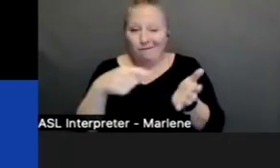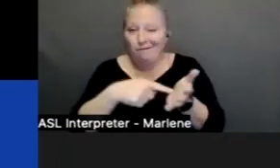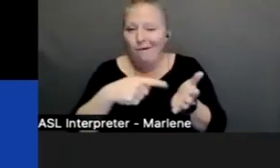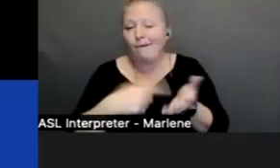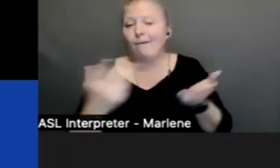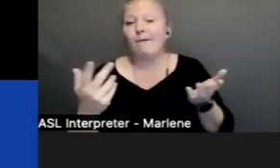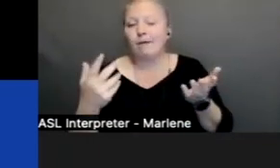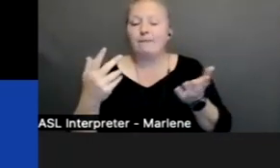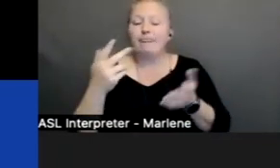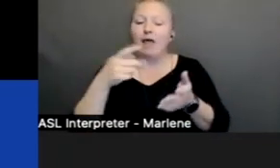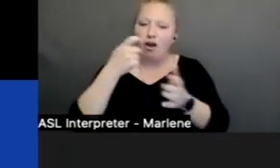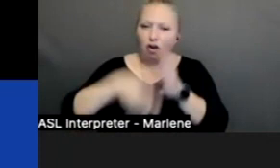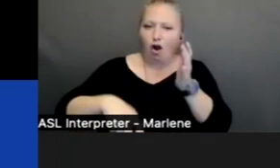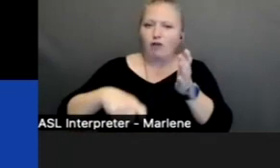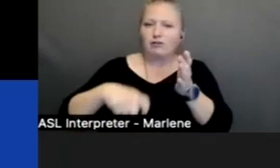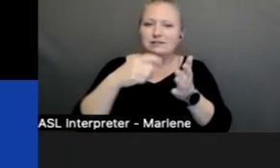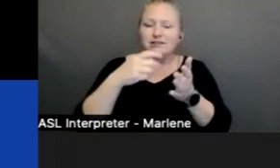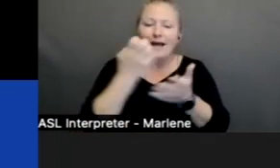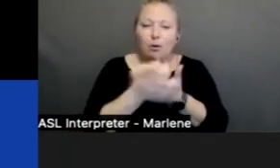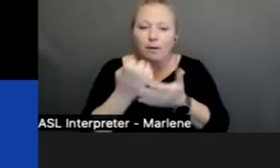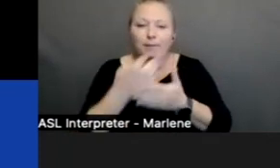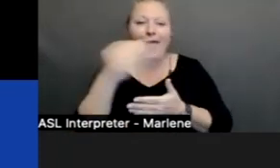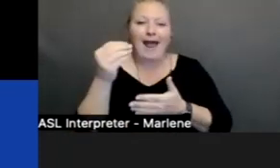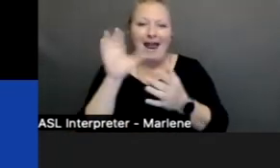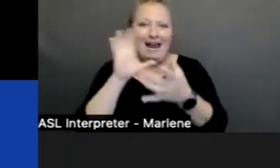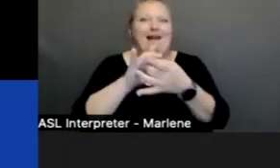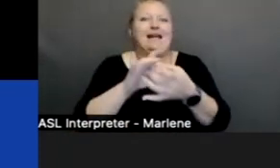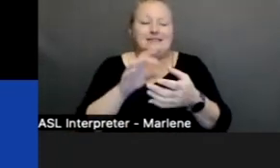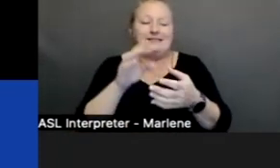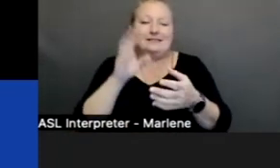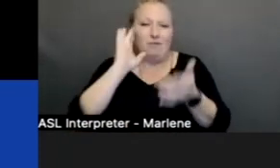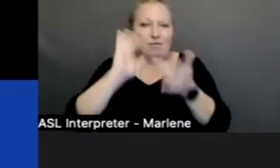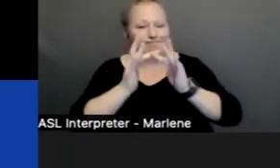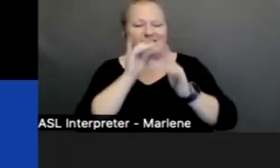both the cost of devices and the connectivity can be expensive for families. And there are